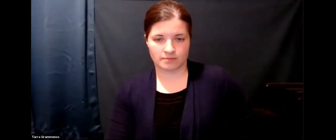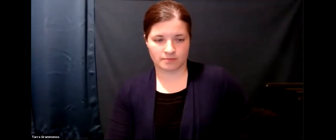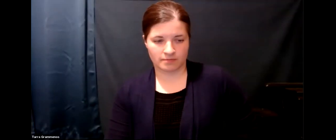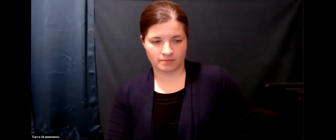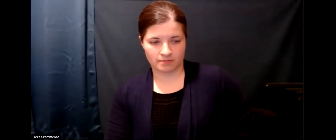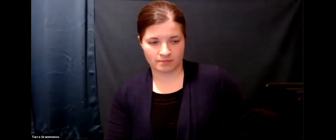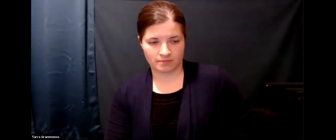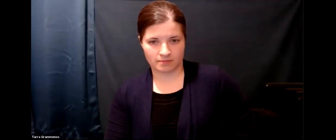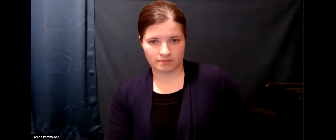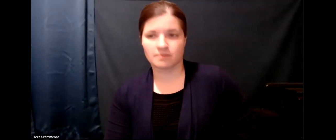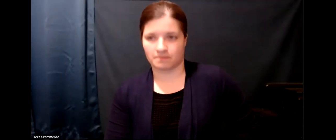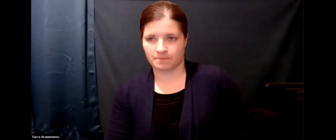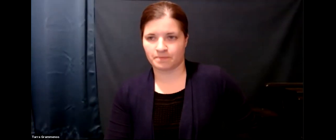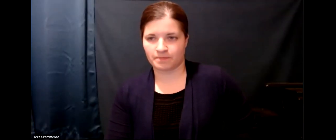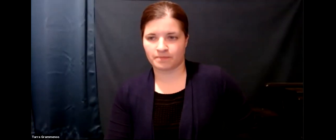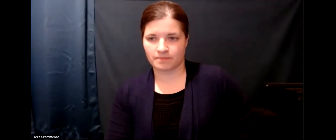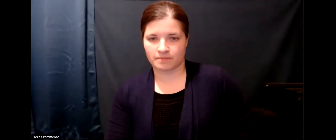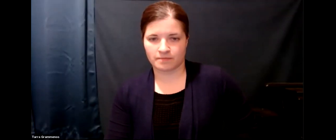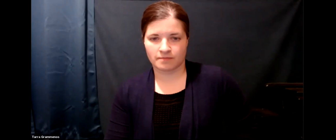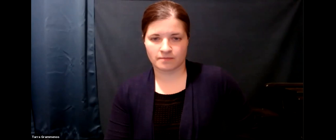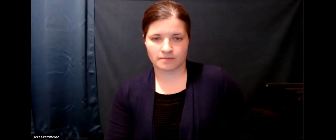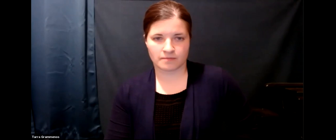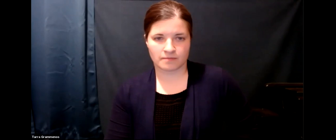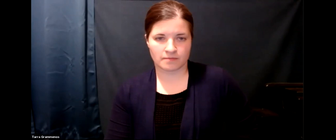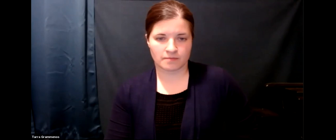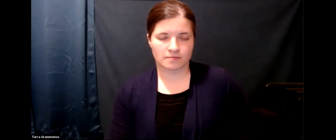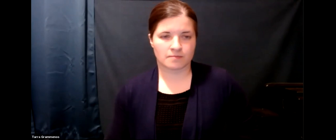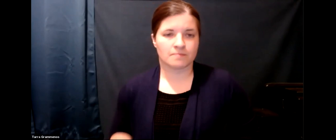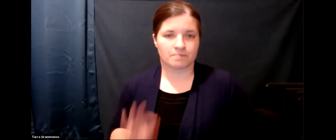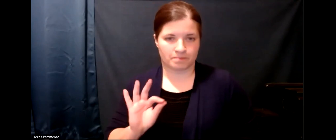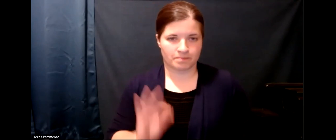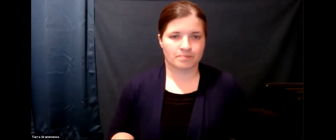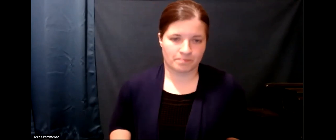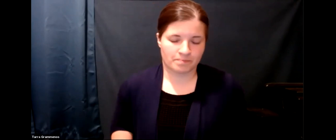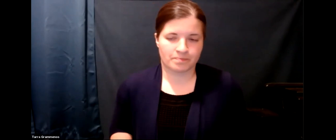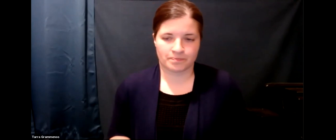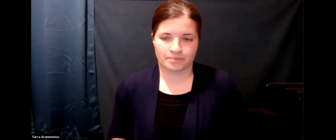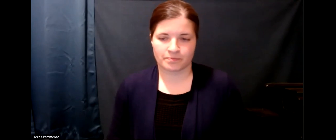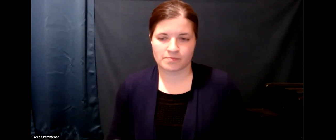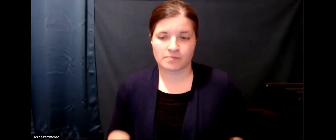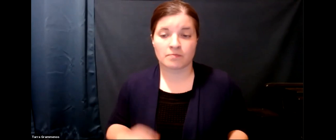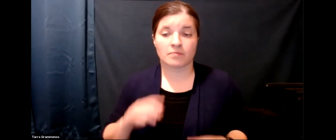Emily Hunt: Okay, so when we receive the ballots